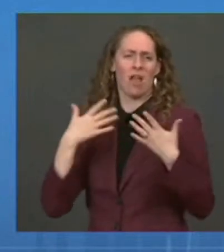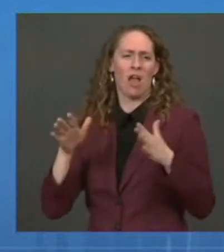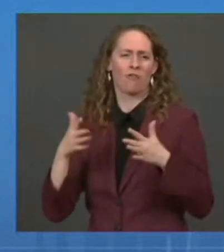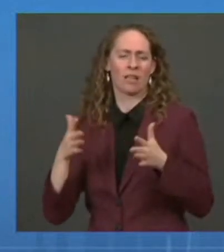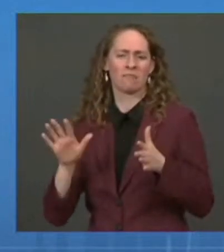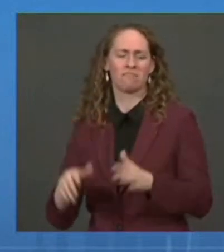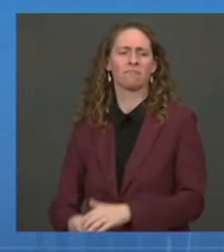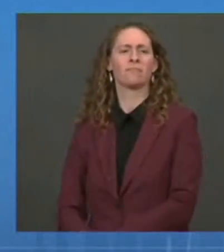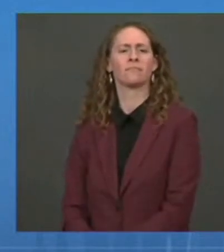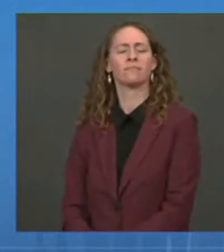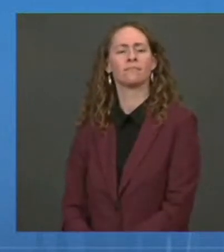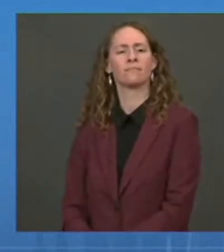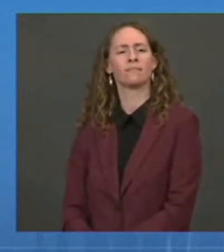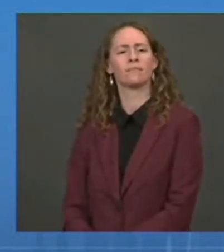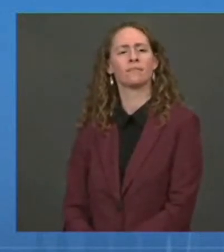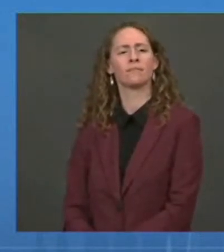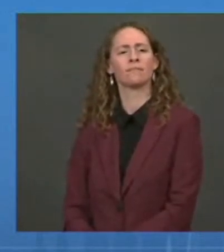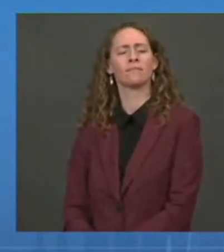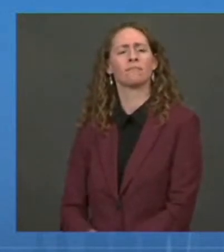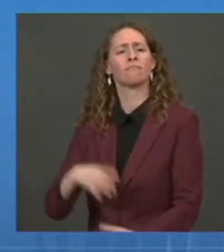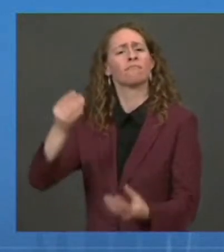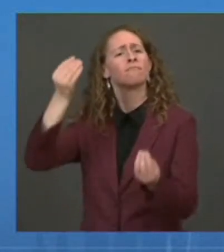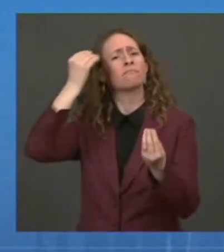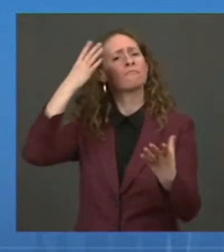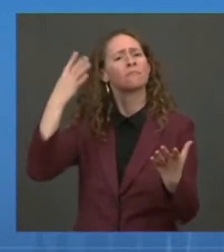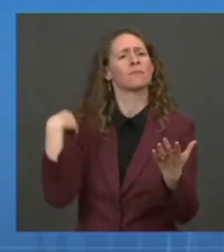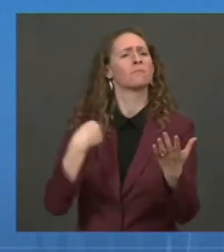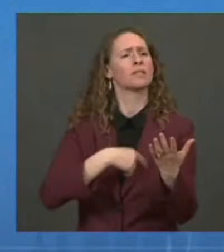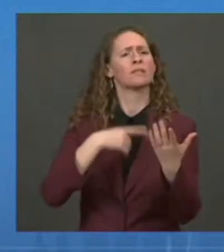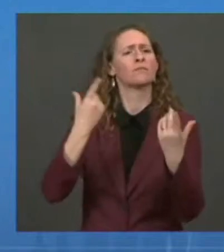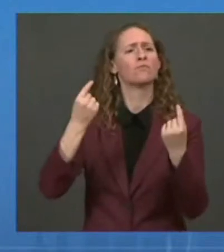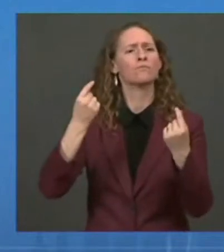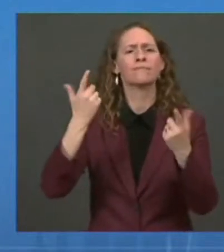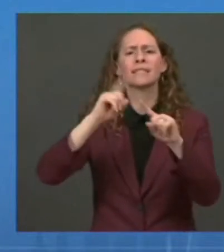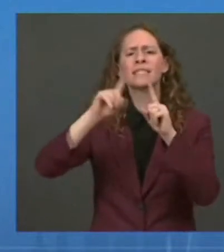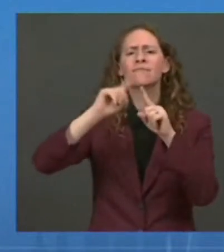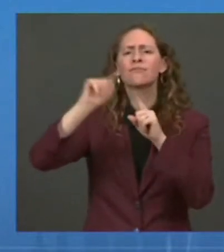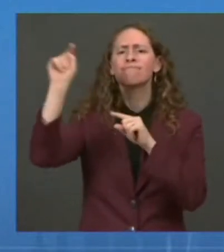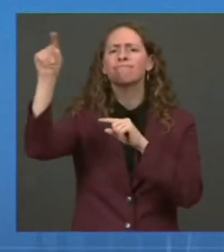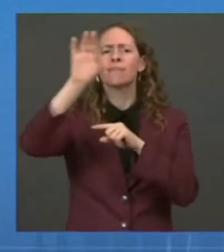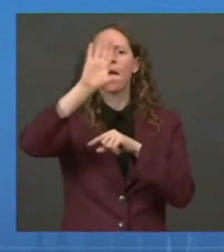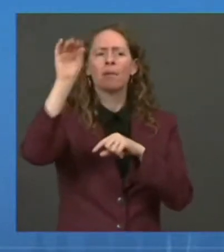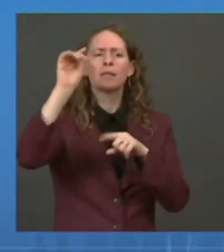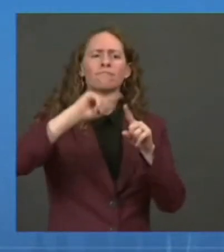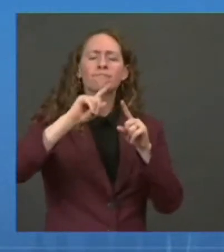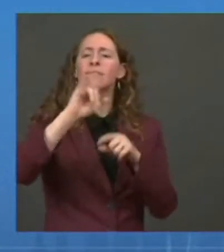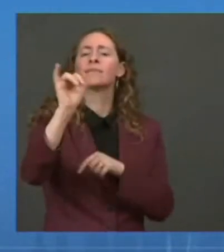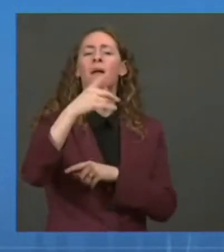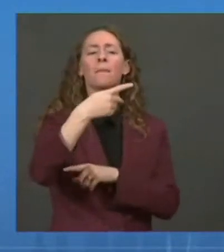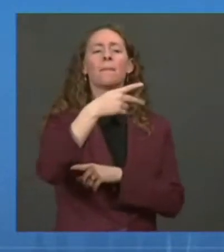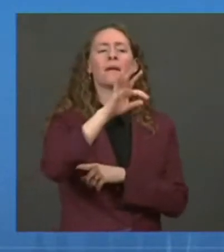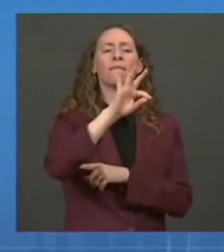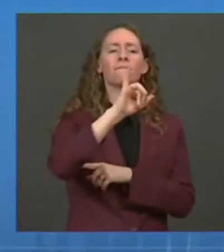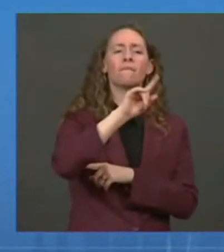PRESENTATION BUT HAVINGAID THAT WE ARE WORKING WITH THE PHARMACEUTICAL COMPANIES